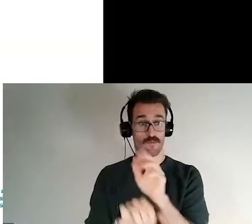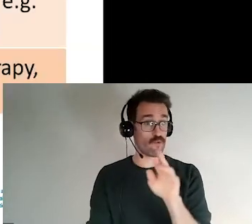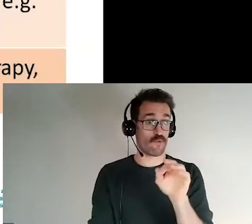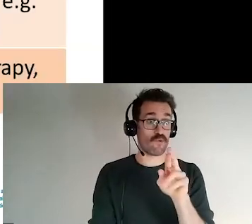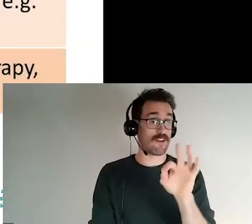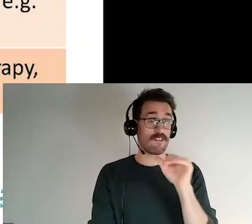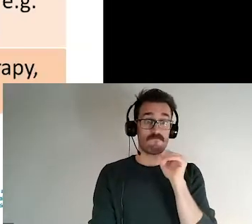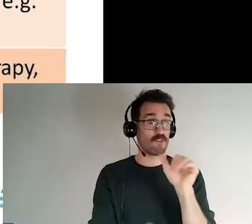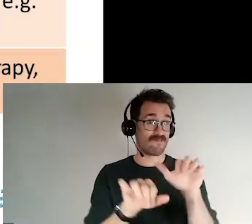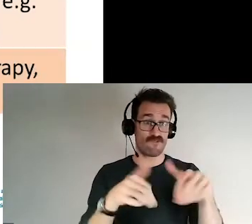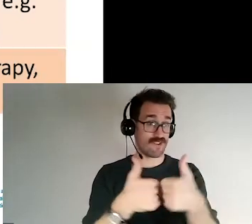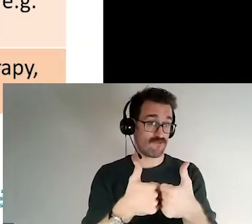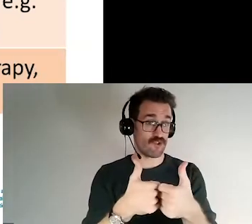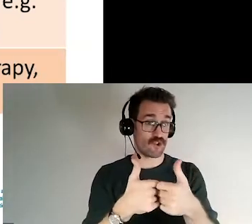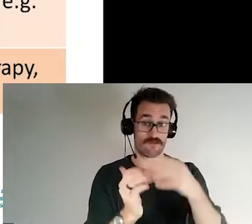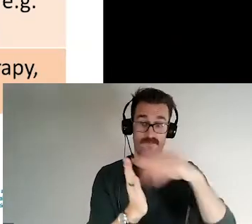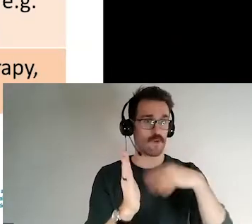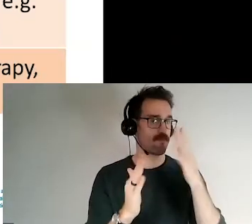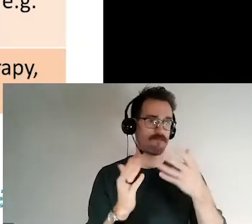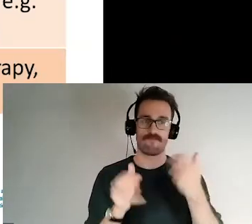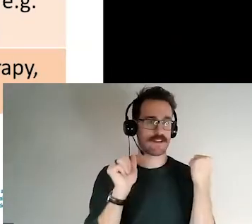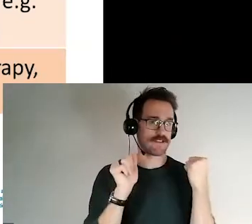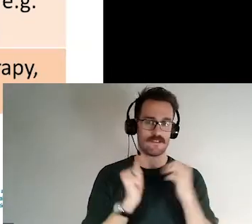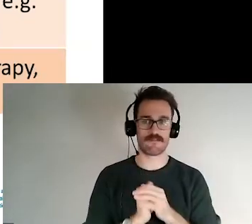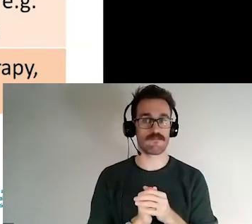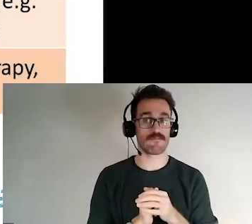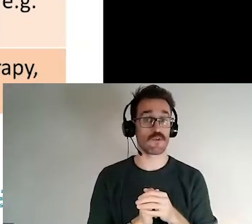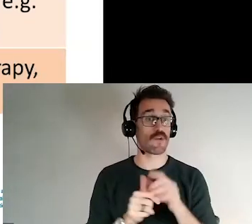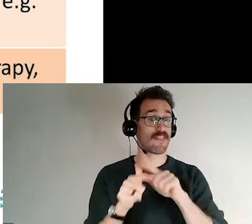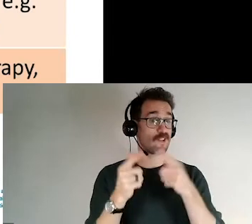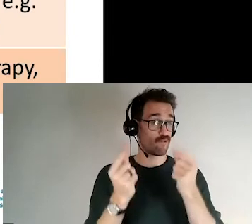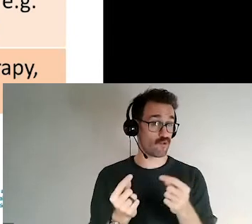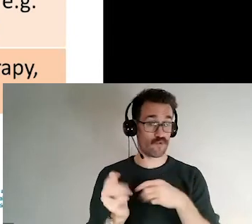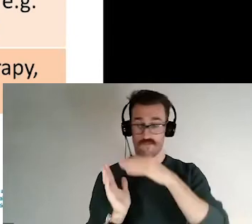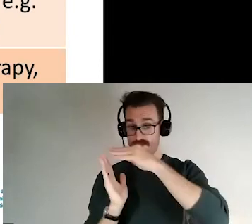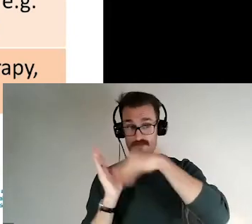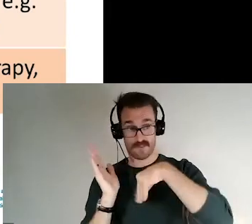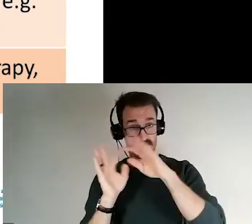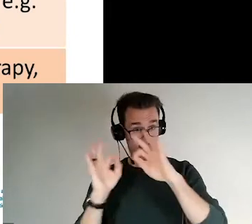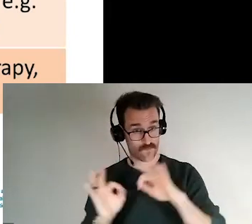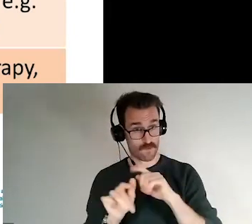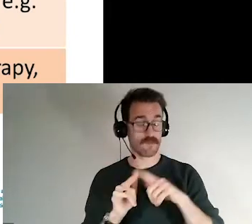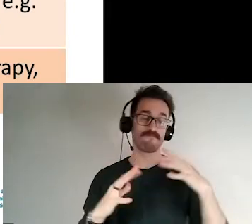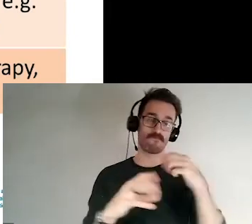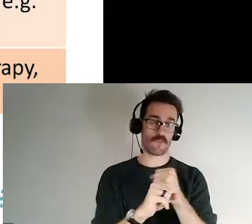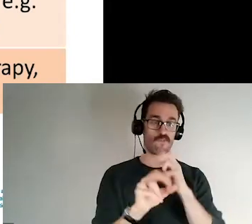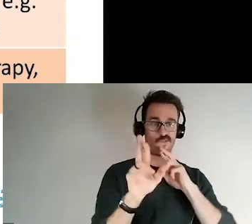What we do is we would create a summary report of any of the items that are difficult for a person